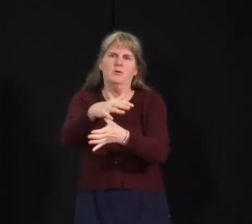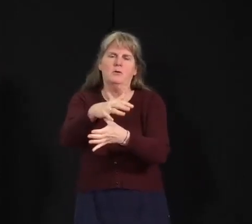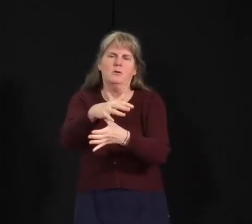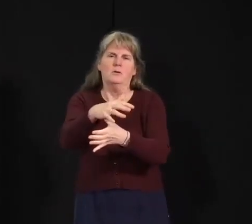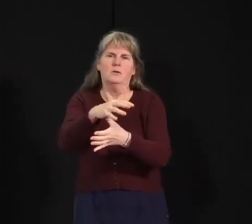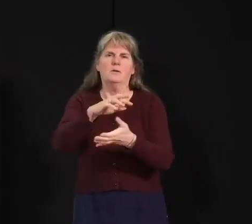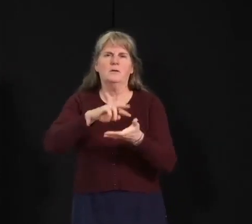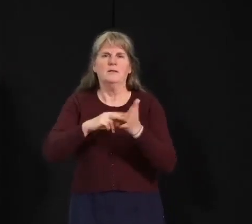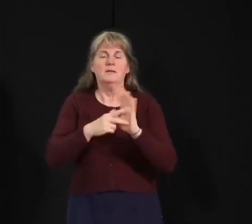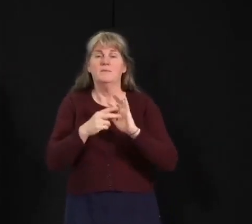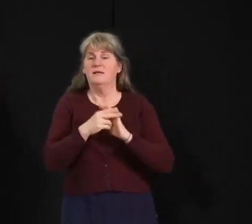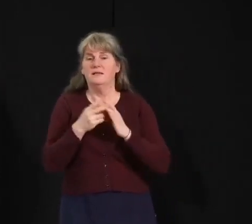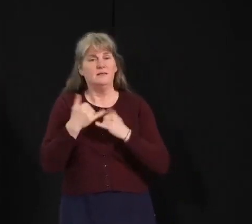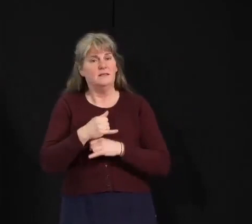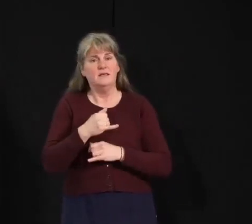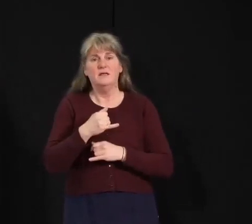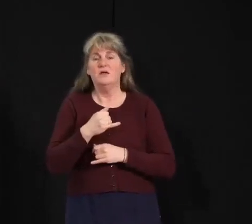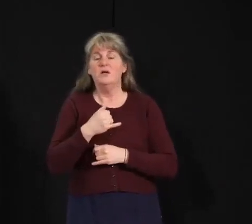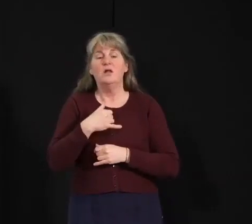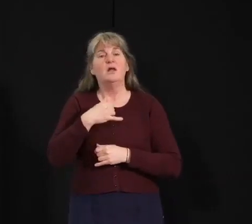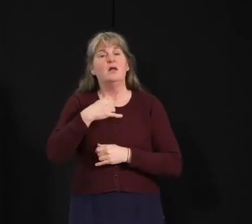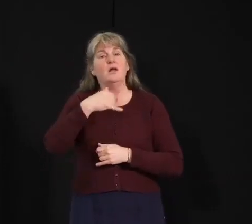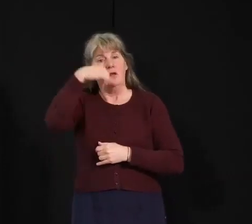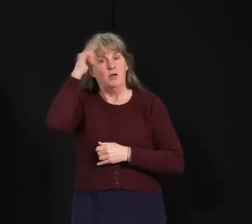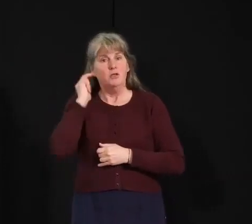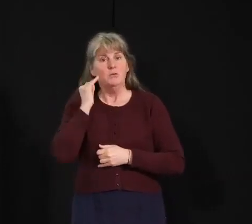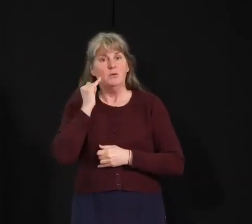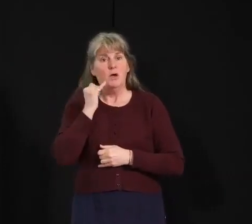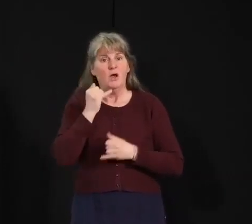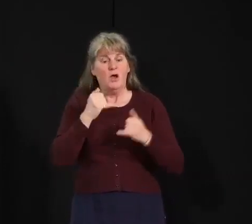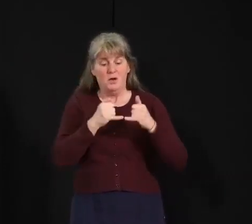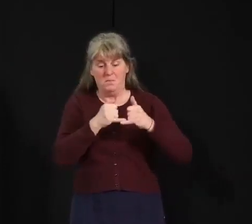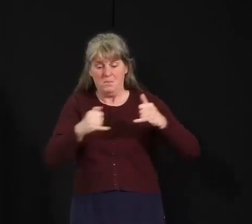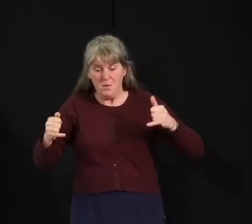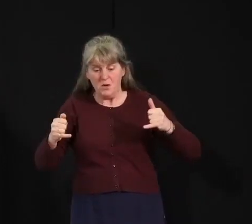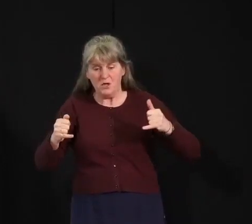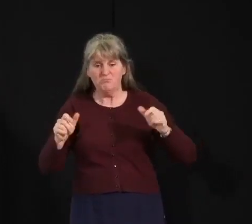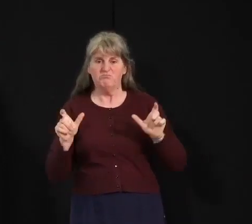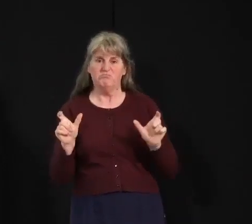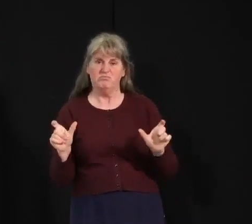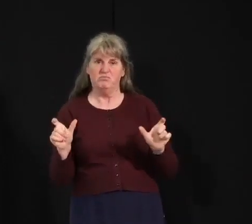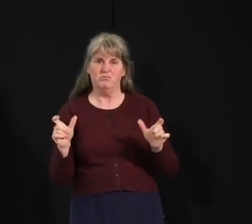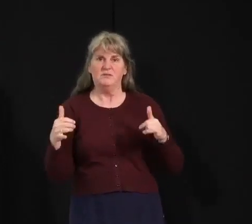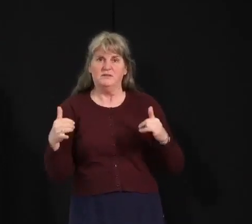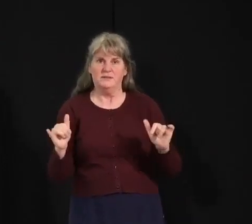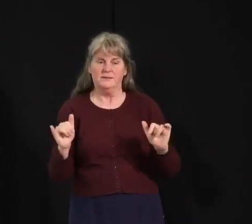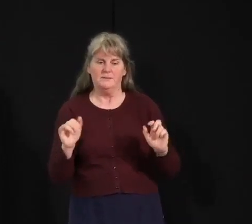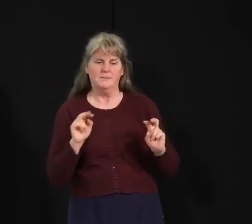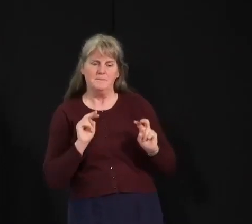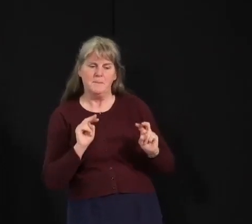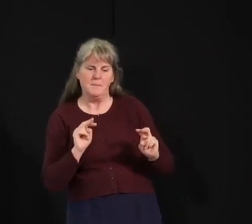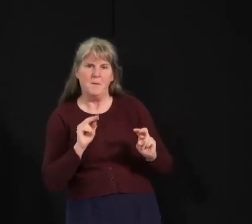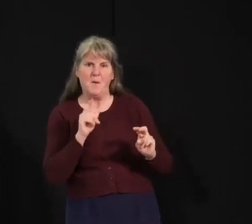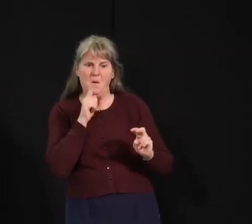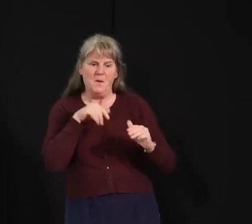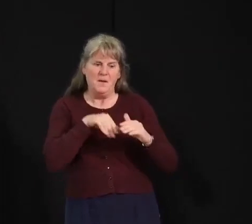where we can safely ease restrictions. The criteria we will use involves maintaining our ability to maintain control of the